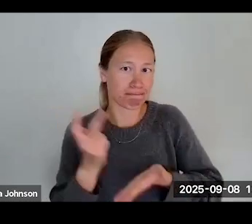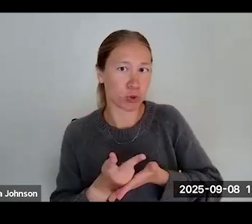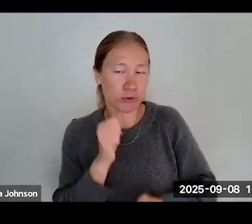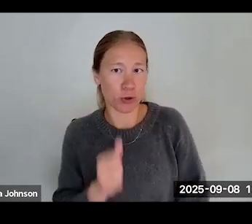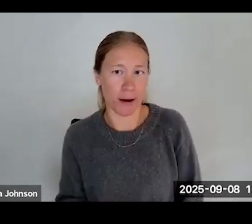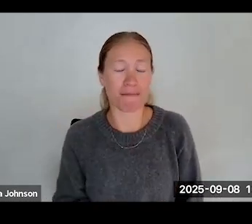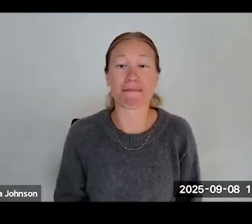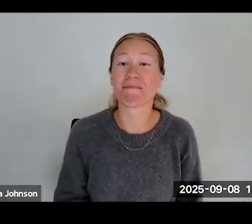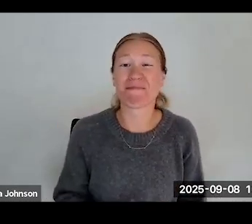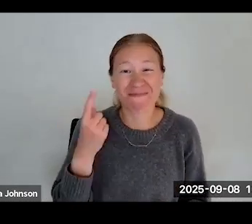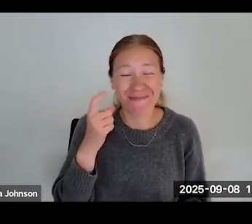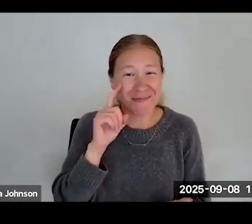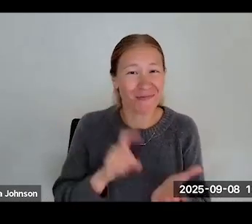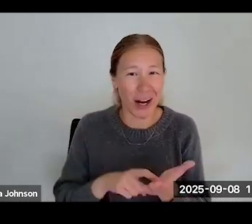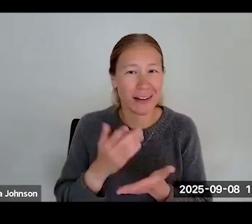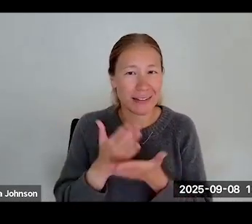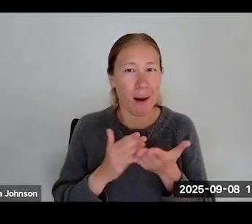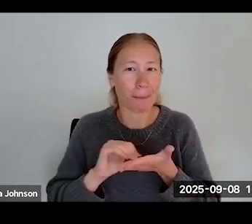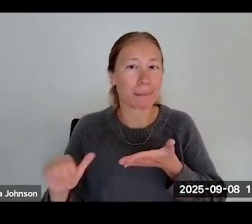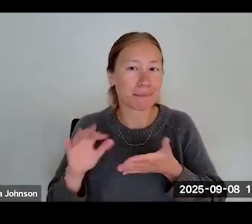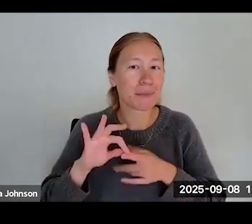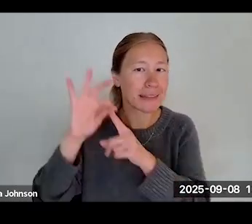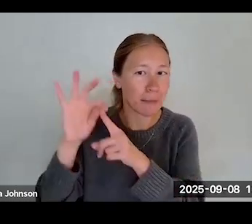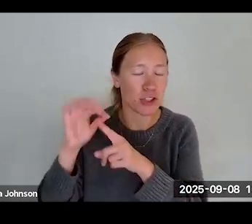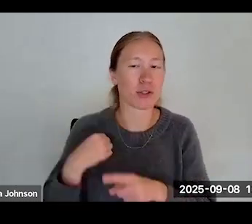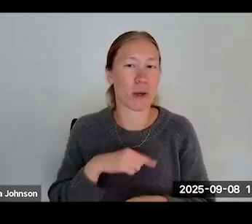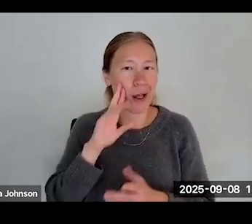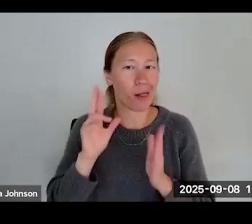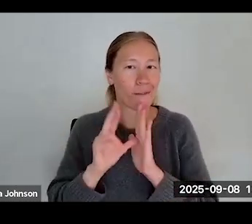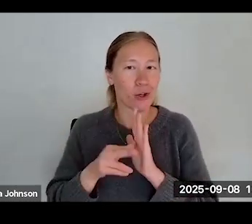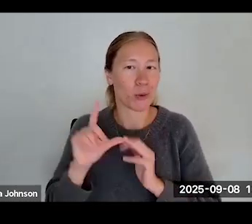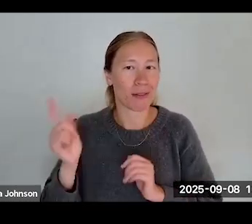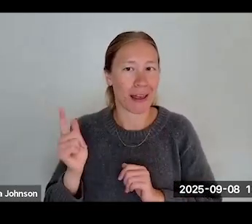There are some exceptions to these new regulations, and we'll review those later in this presentation.